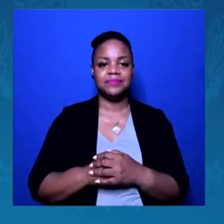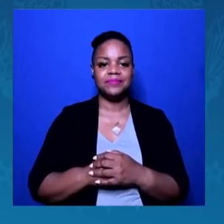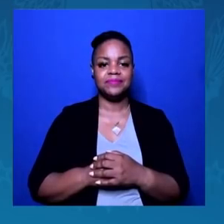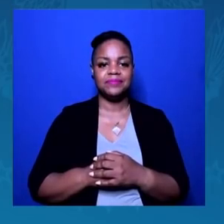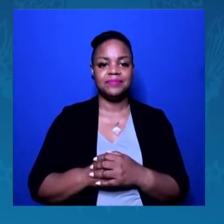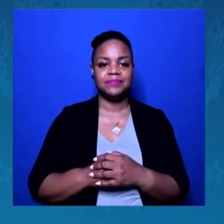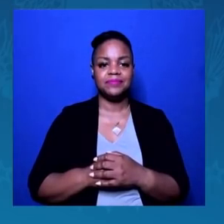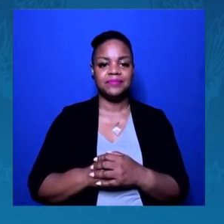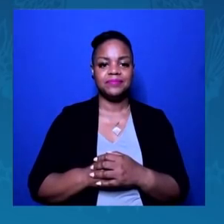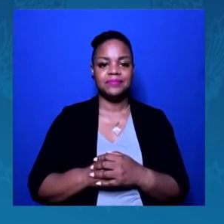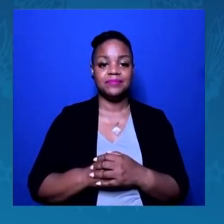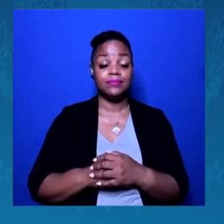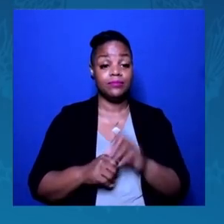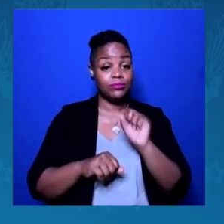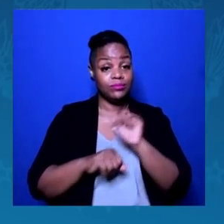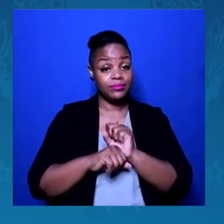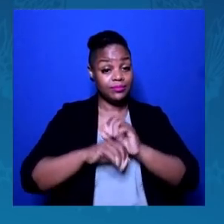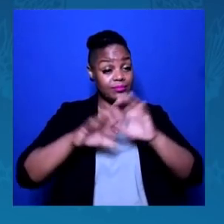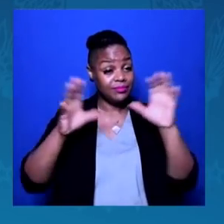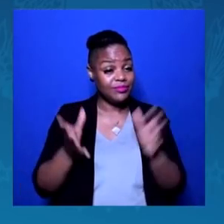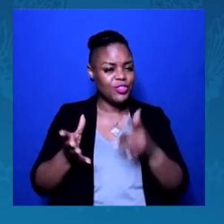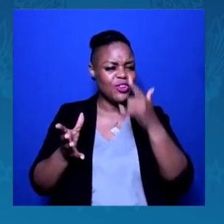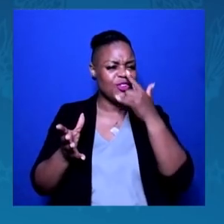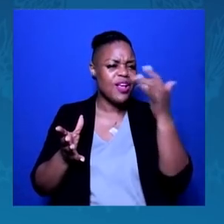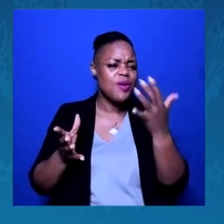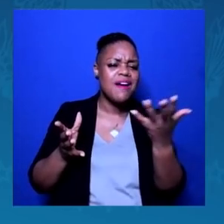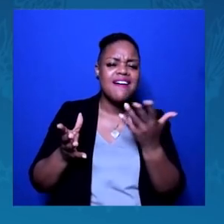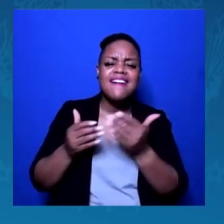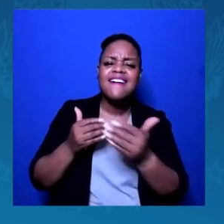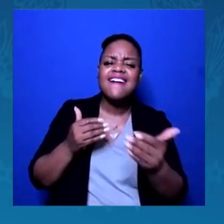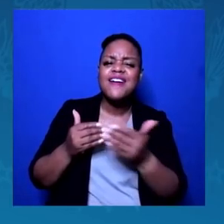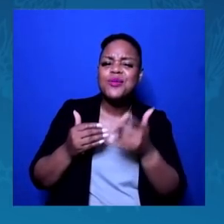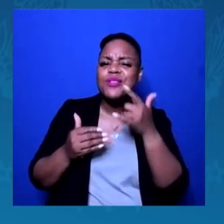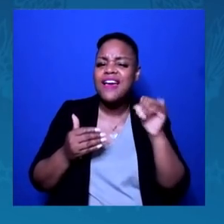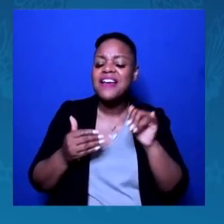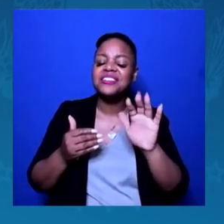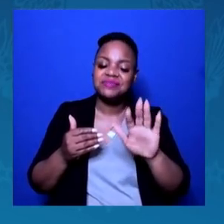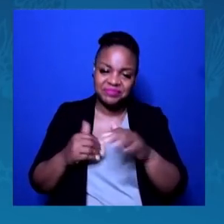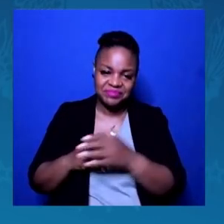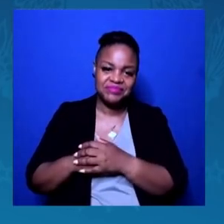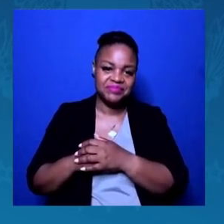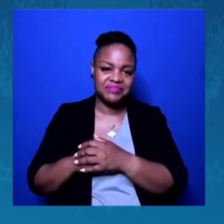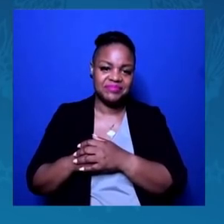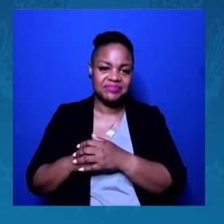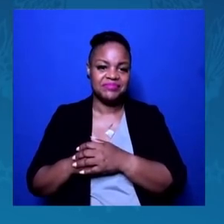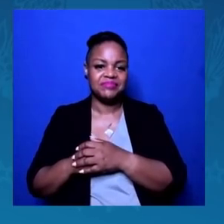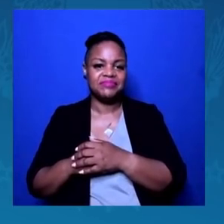the Mekong Coastal Habitat Conservation Program, to help with issues that are impacting